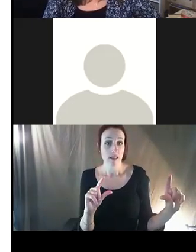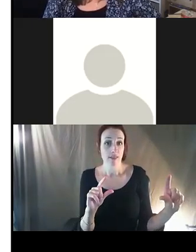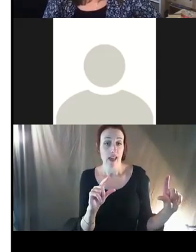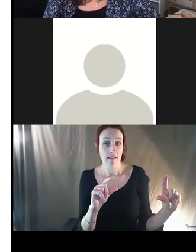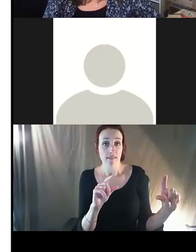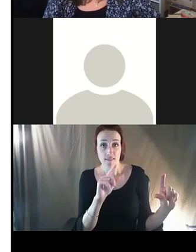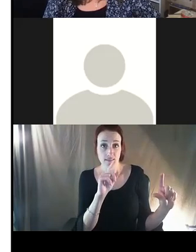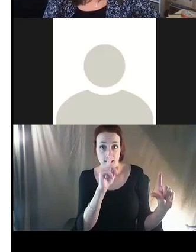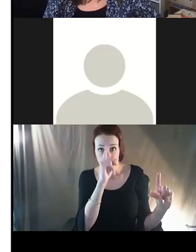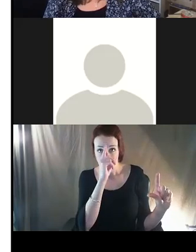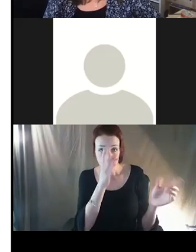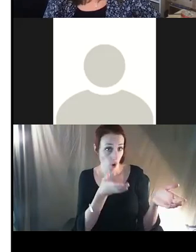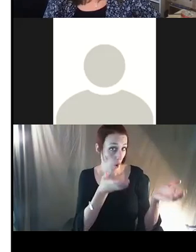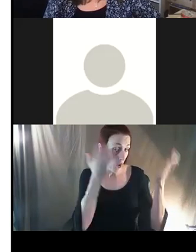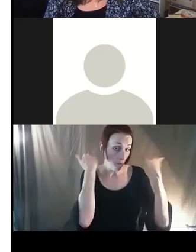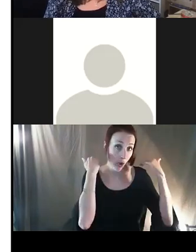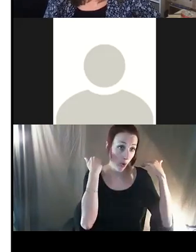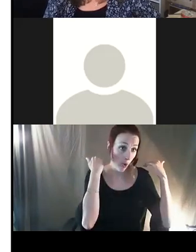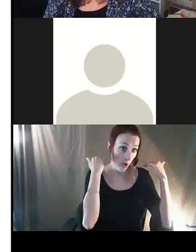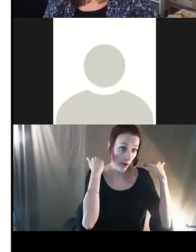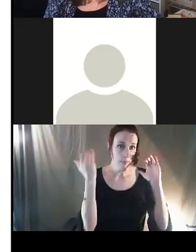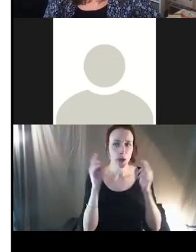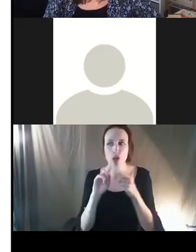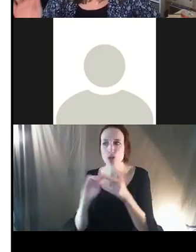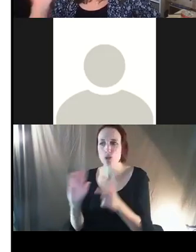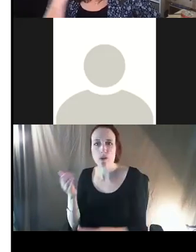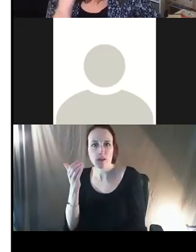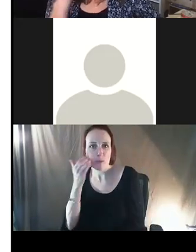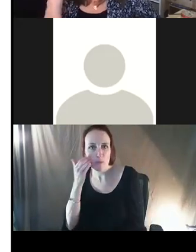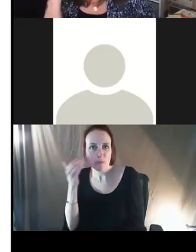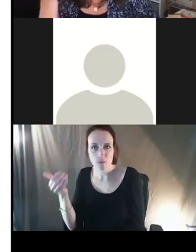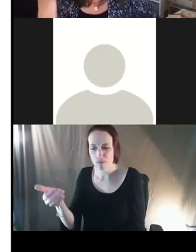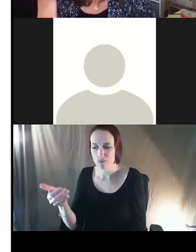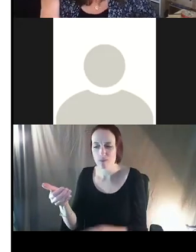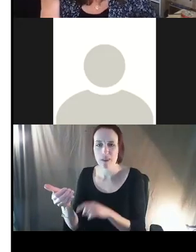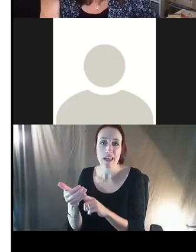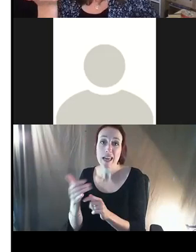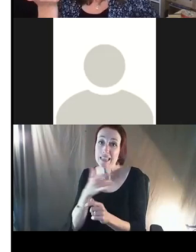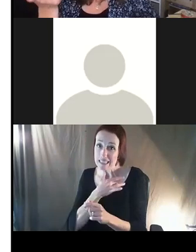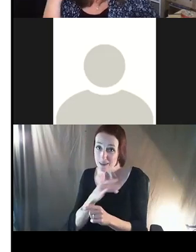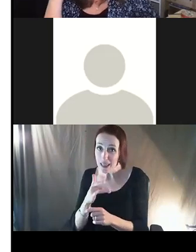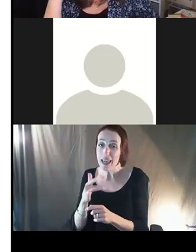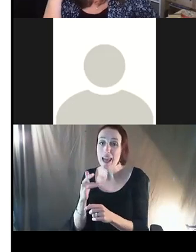I love how clean -- usually cleaner a mobile design is.